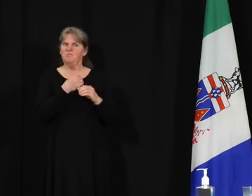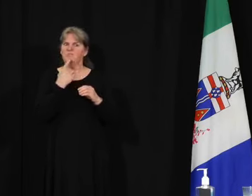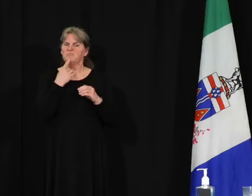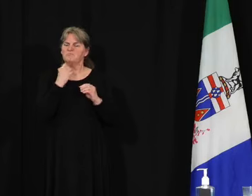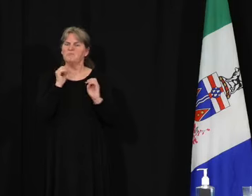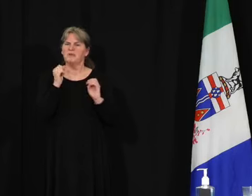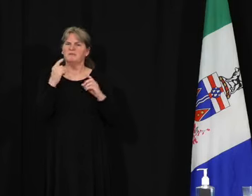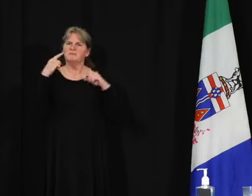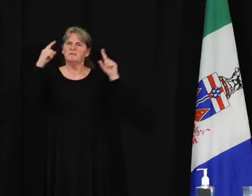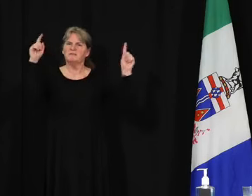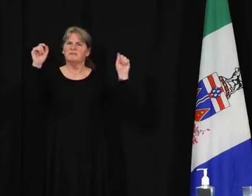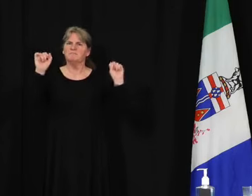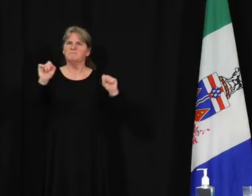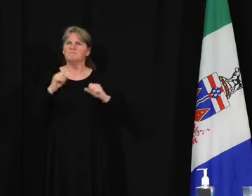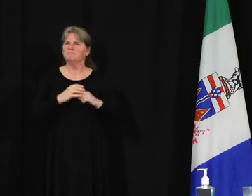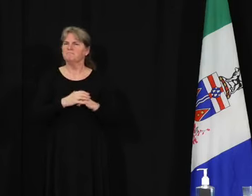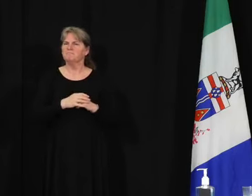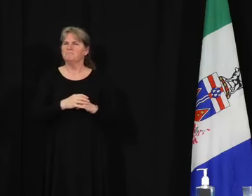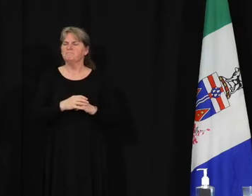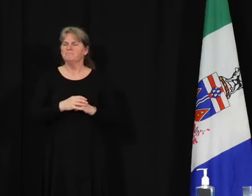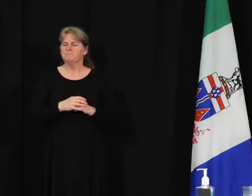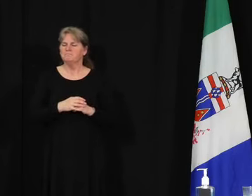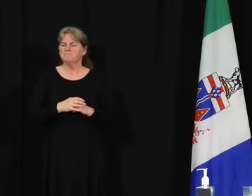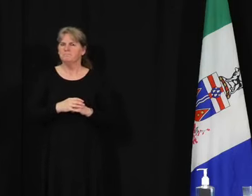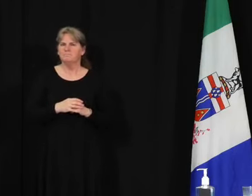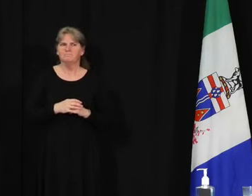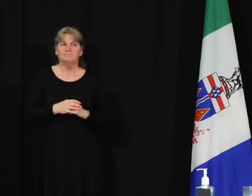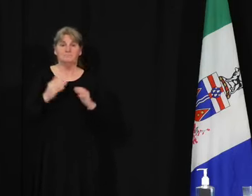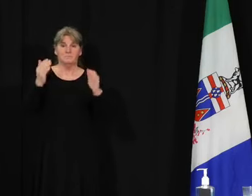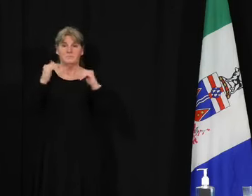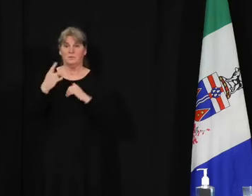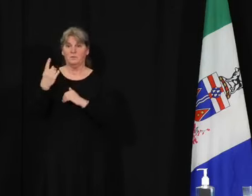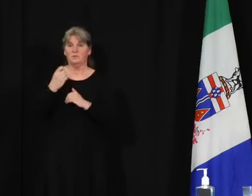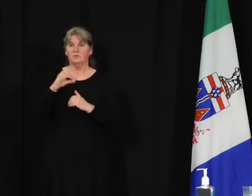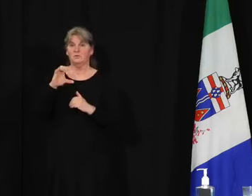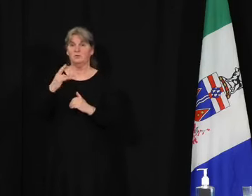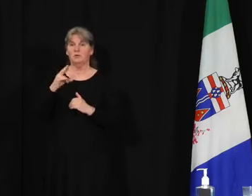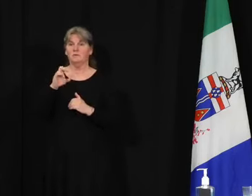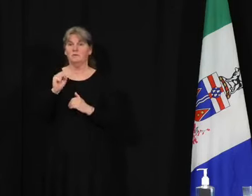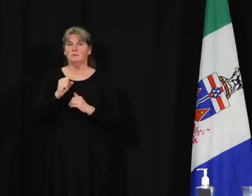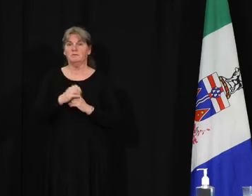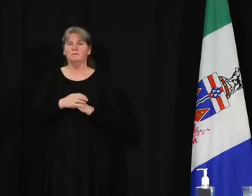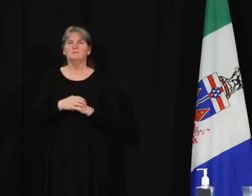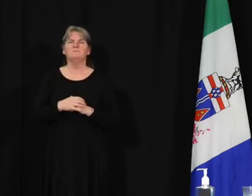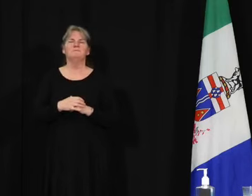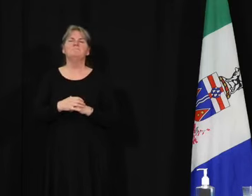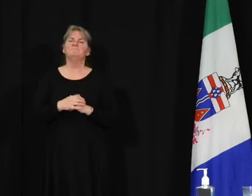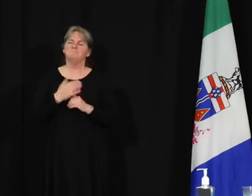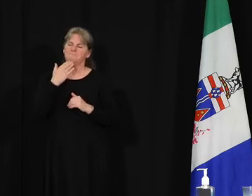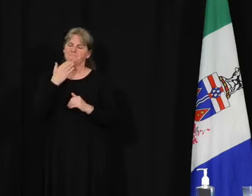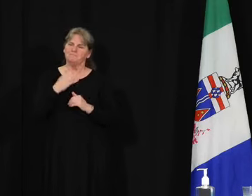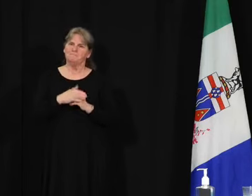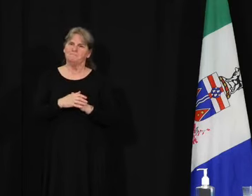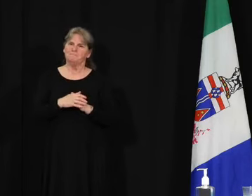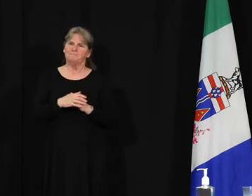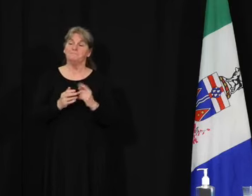successful at. Next question, Chris? Reporter: Thanks.